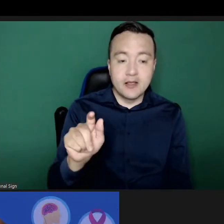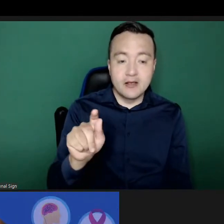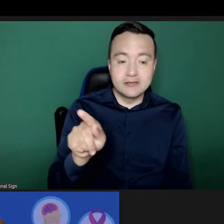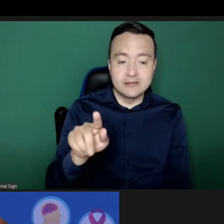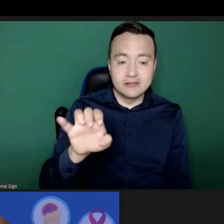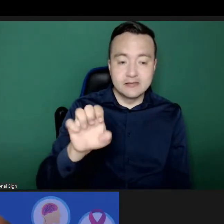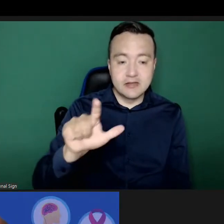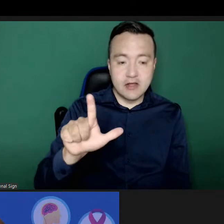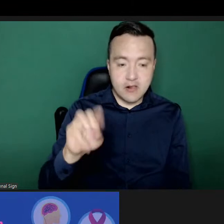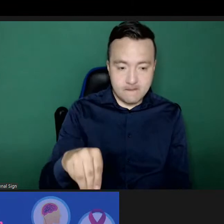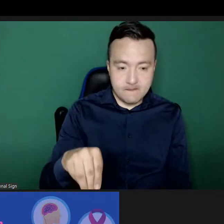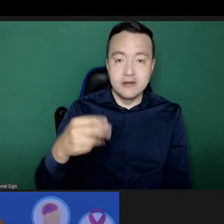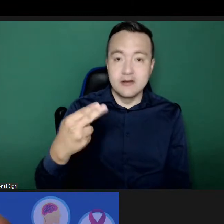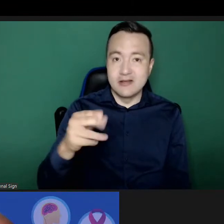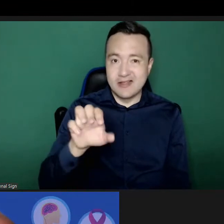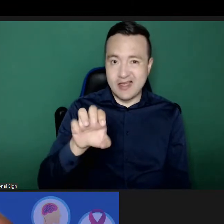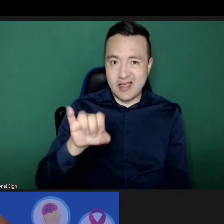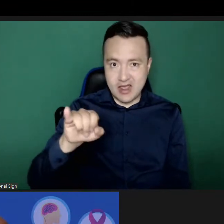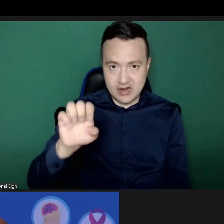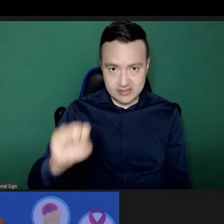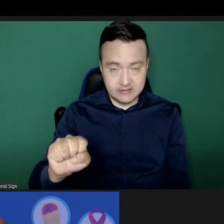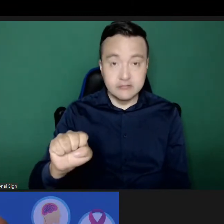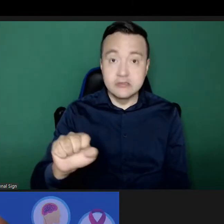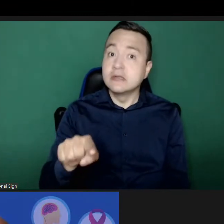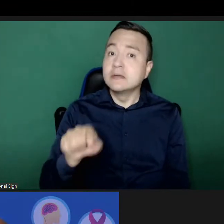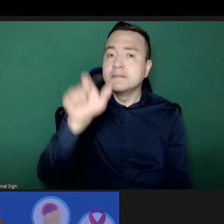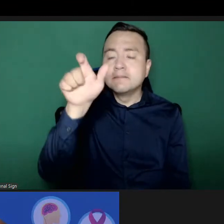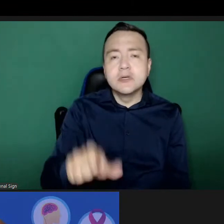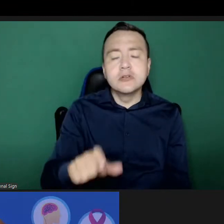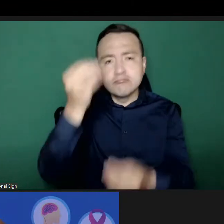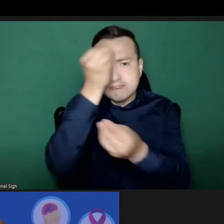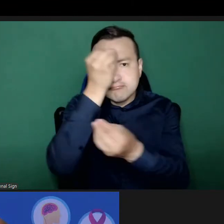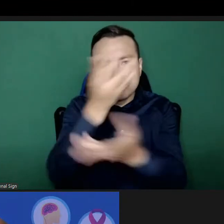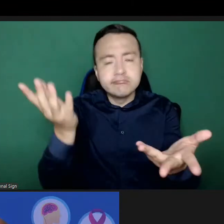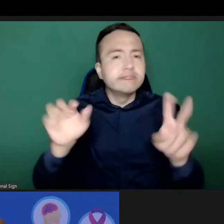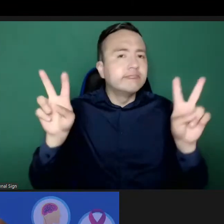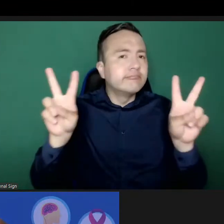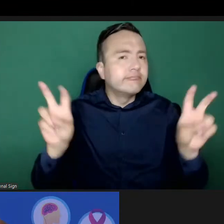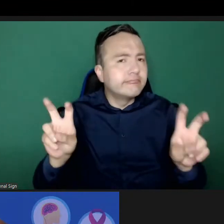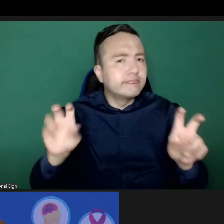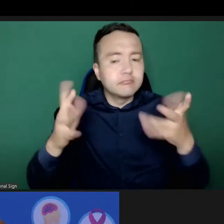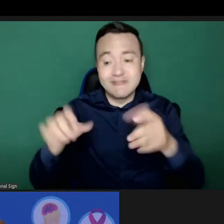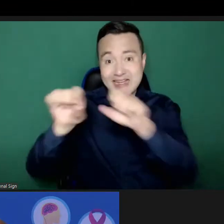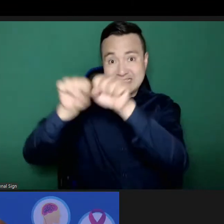transforming health systems for optimal NCD management.